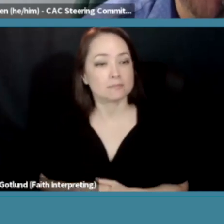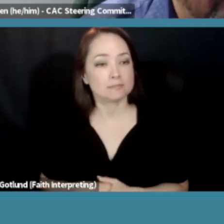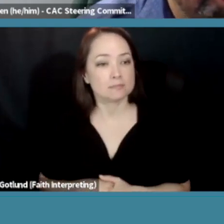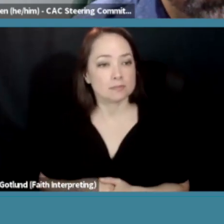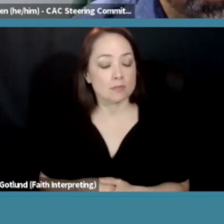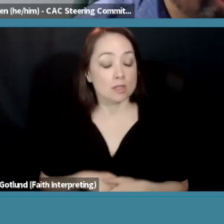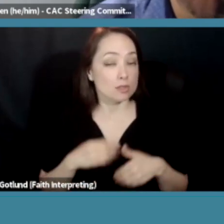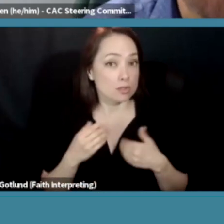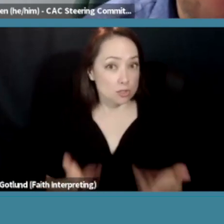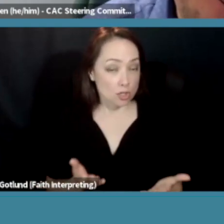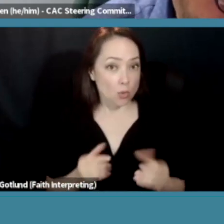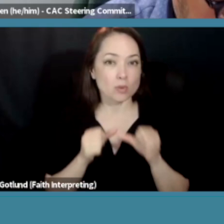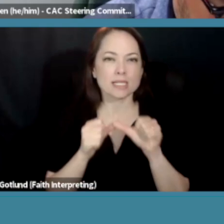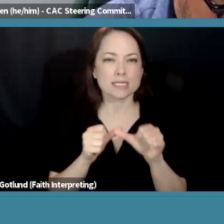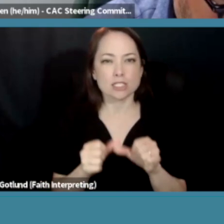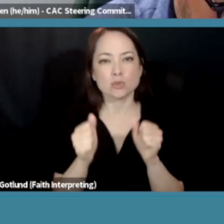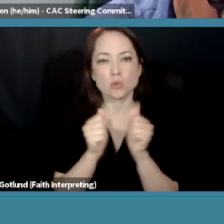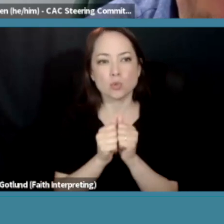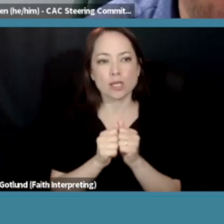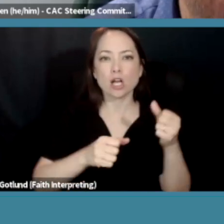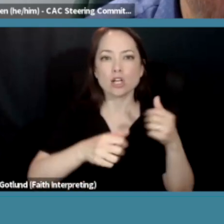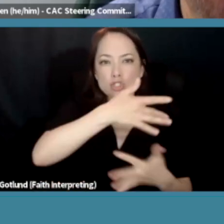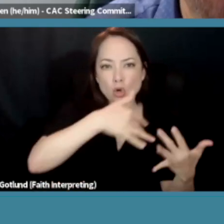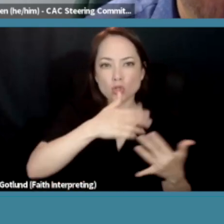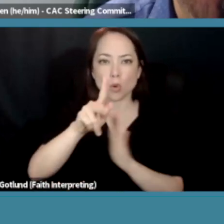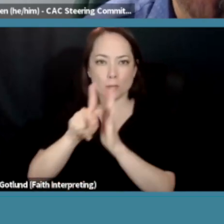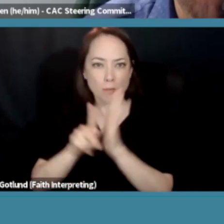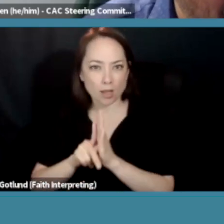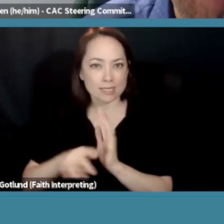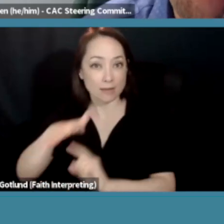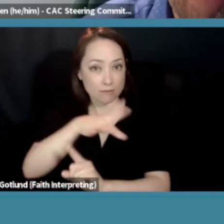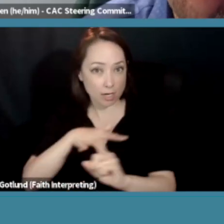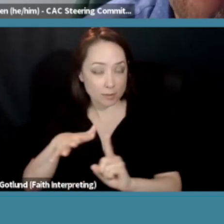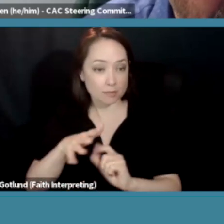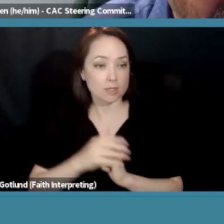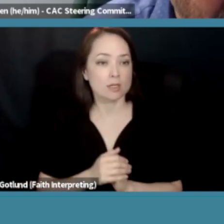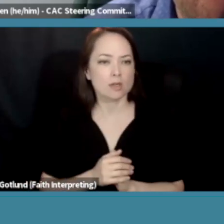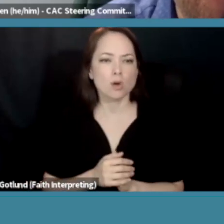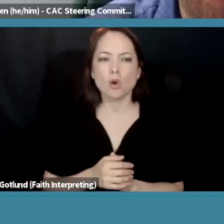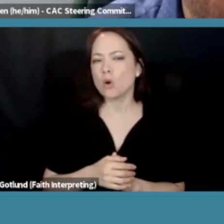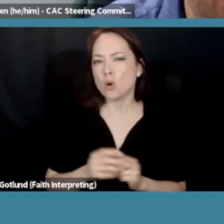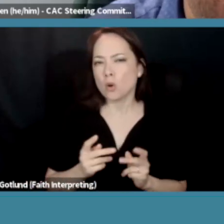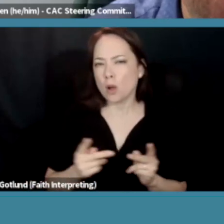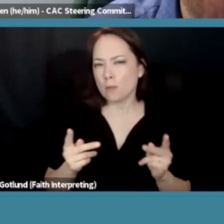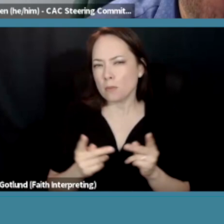To continue with our social and policy environment. One of those places where a lot of these policies come into play